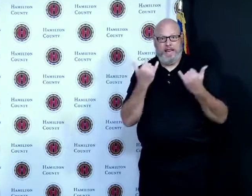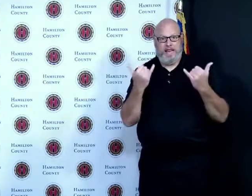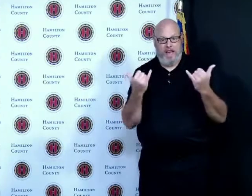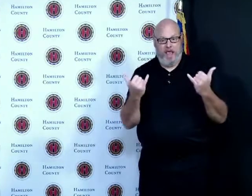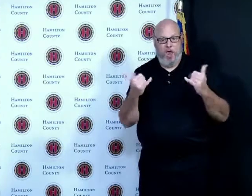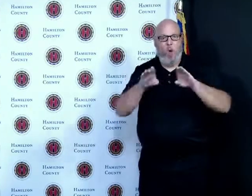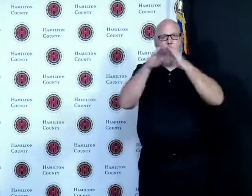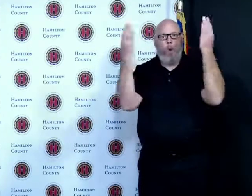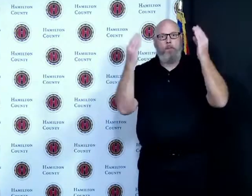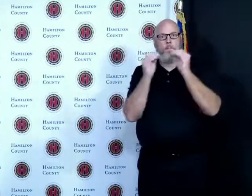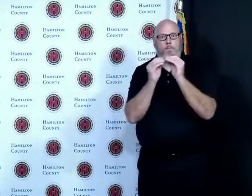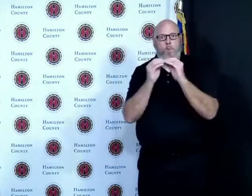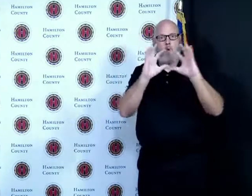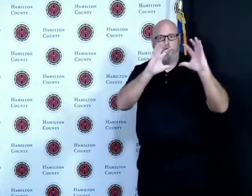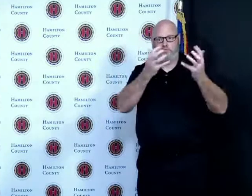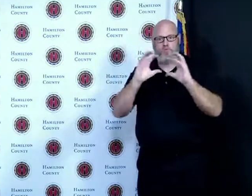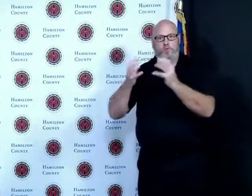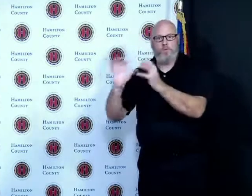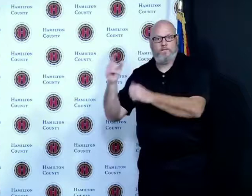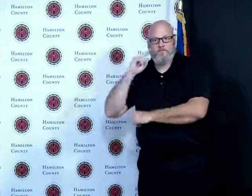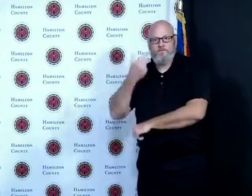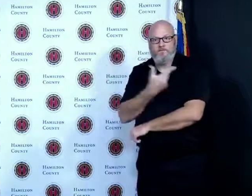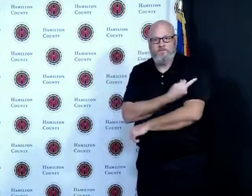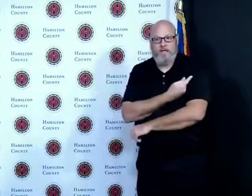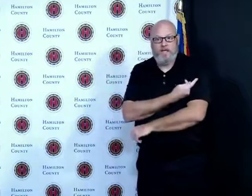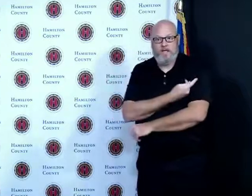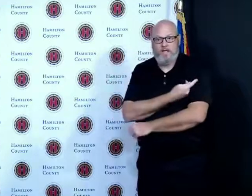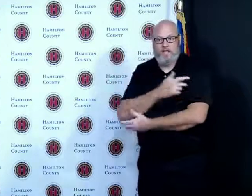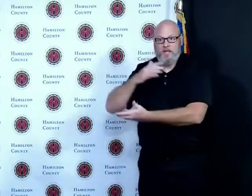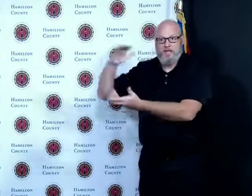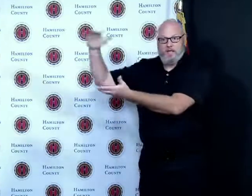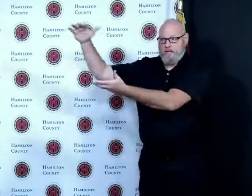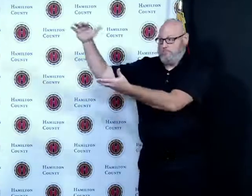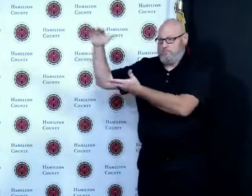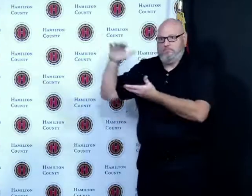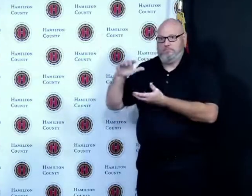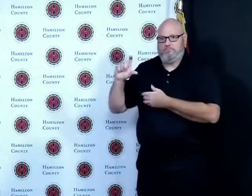here in Hamilton County so let's talk about this for a second and these are decisions by the way